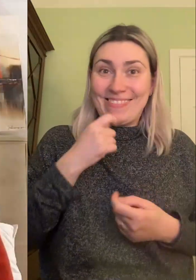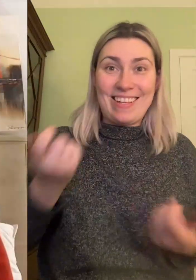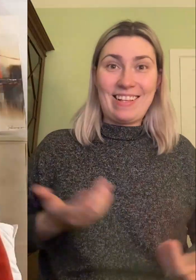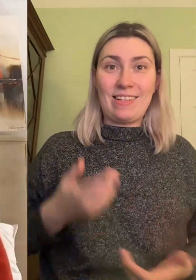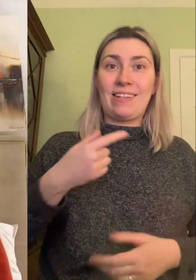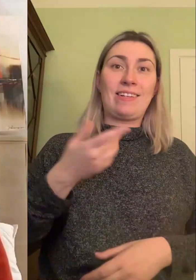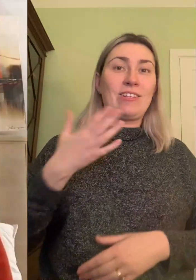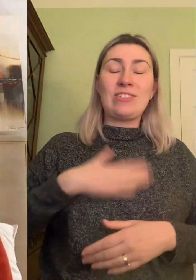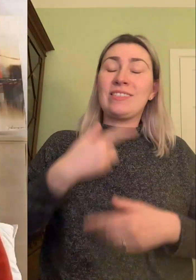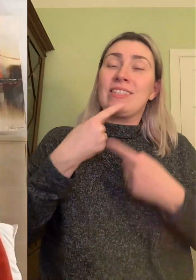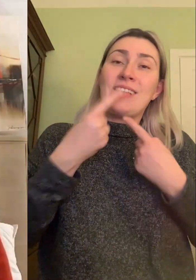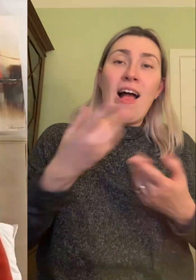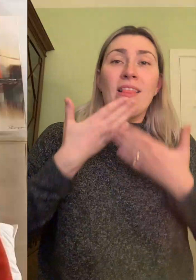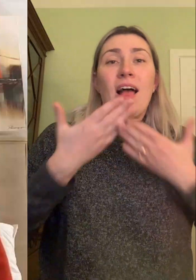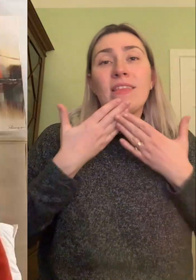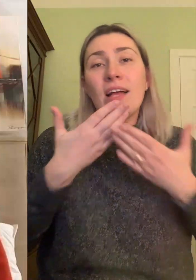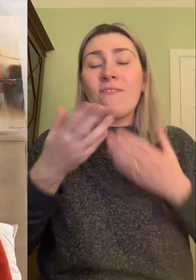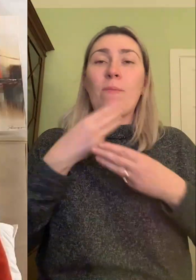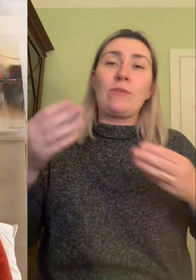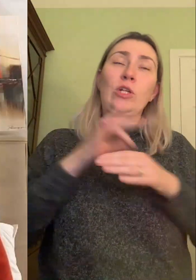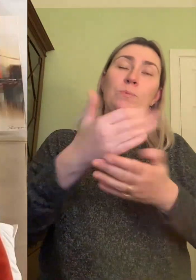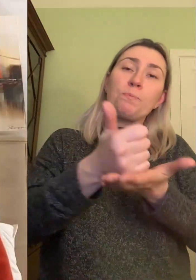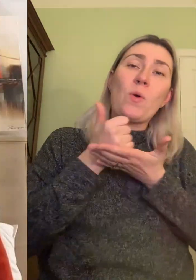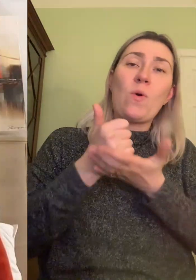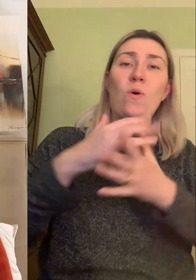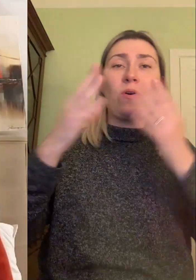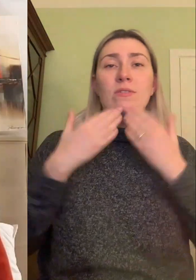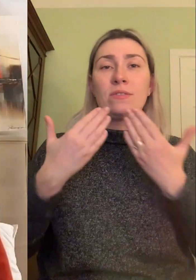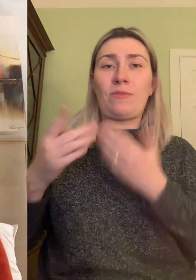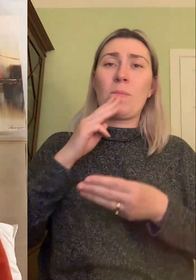except to say thank you all so very much, for all your support,